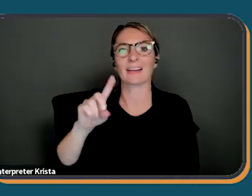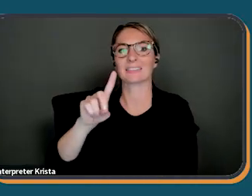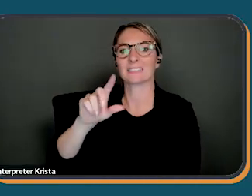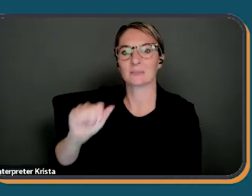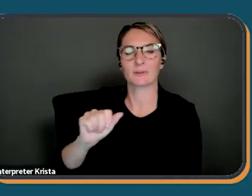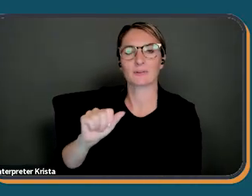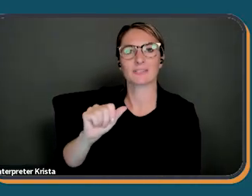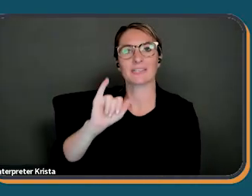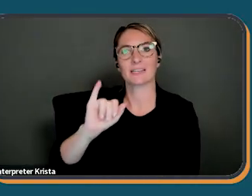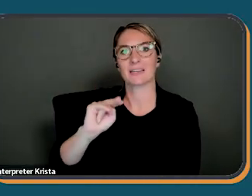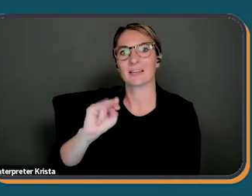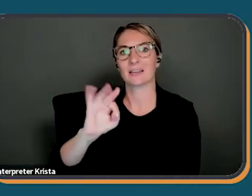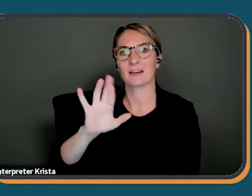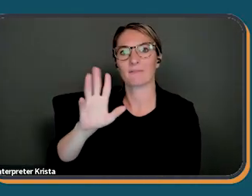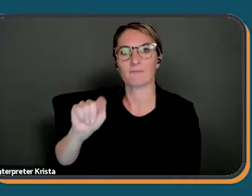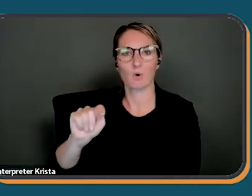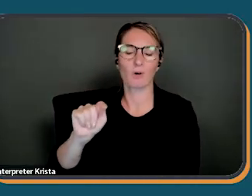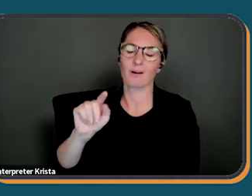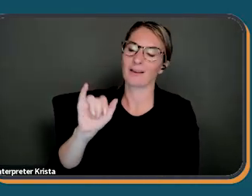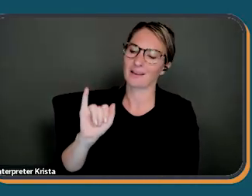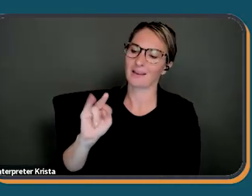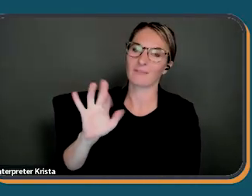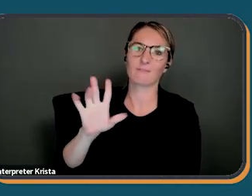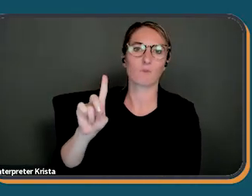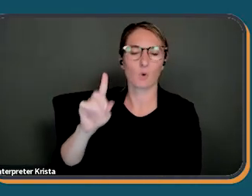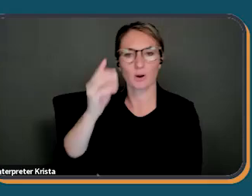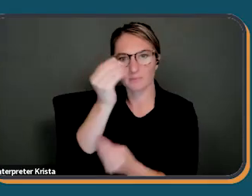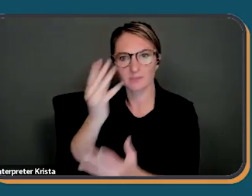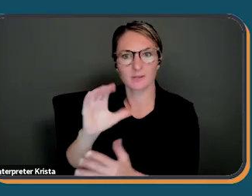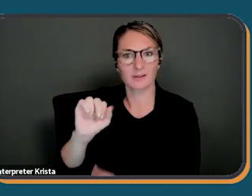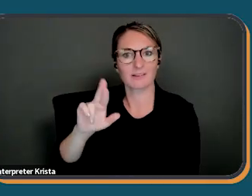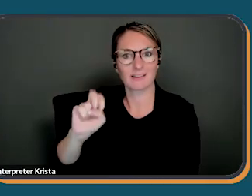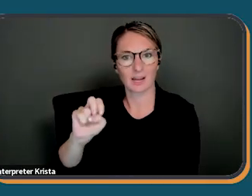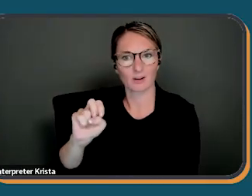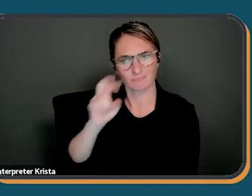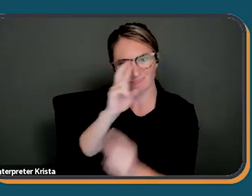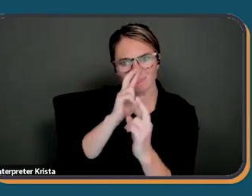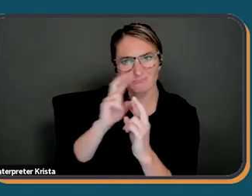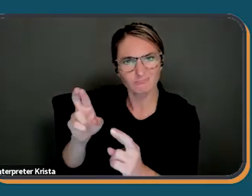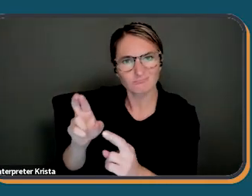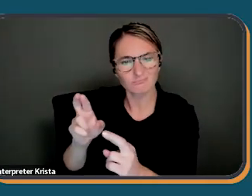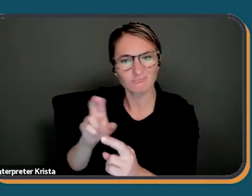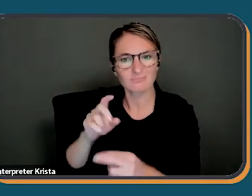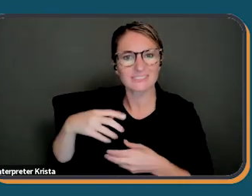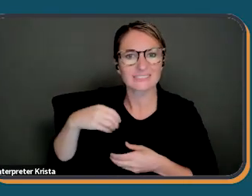We need to meet them where they are, not where we want them to be or where we think they should be,